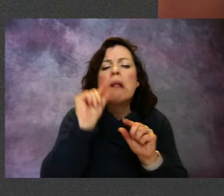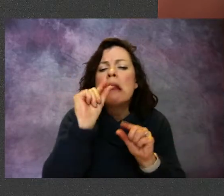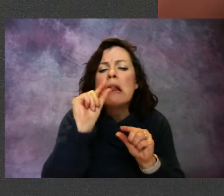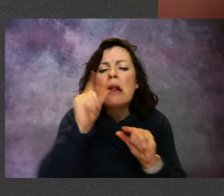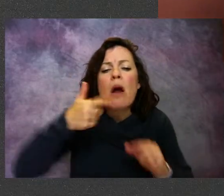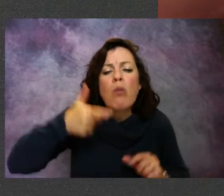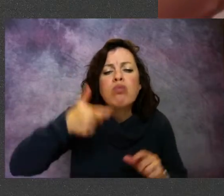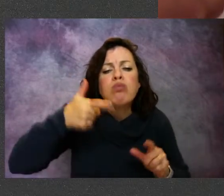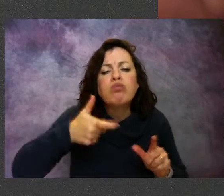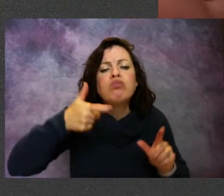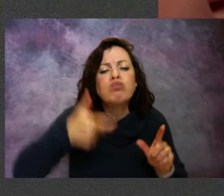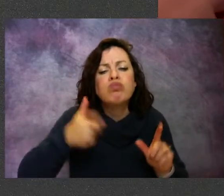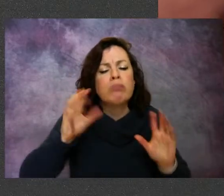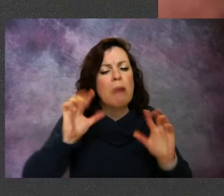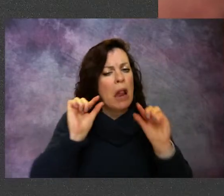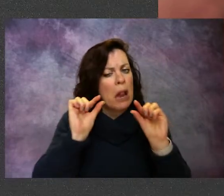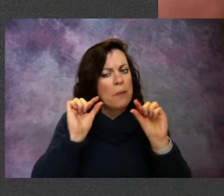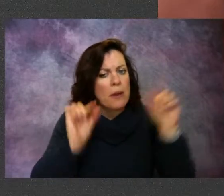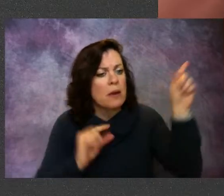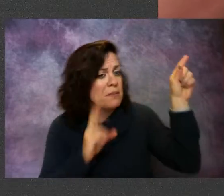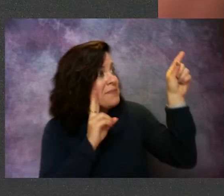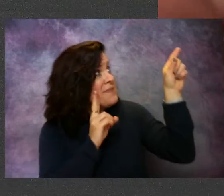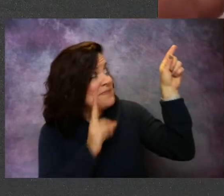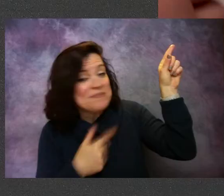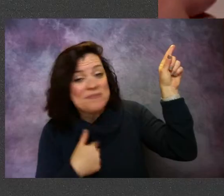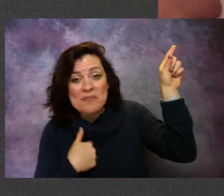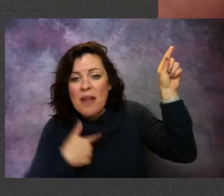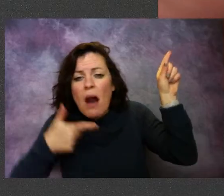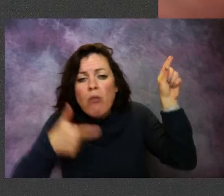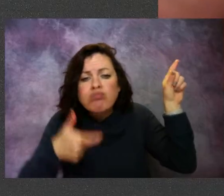I'm gonna give it a couple mists, just here and there,